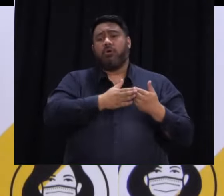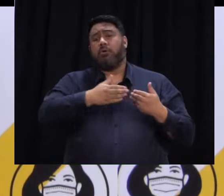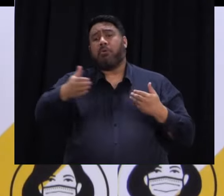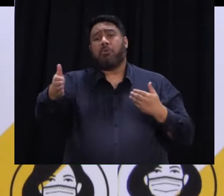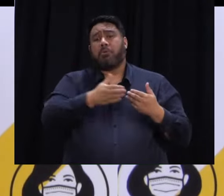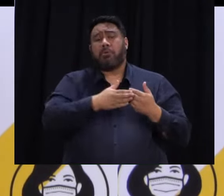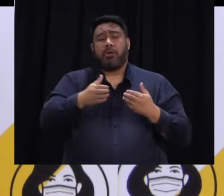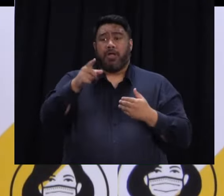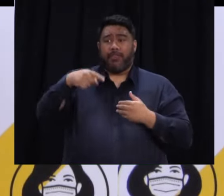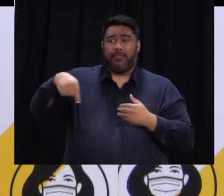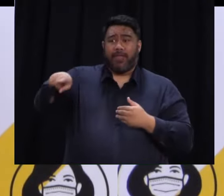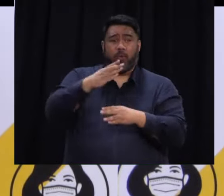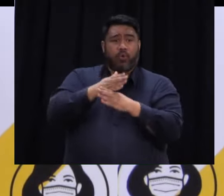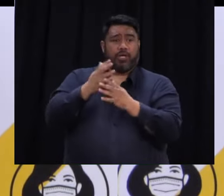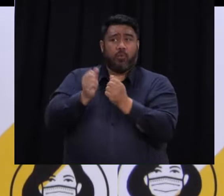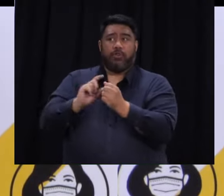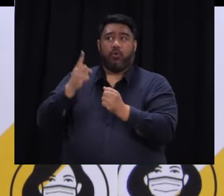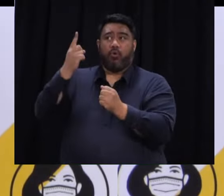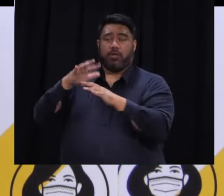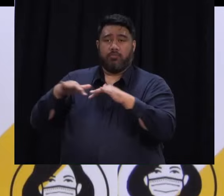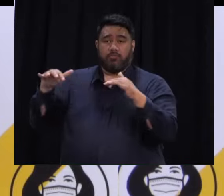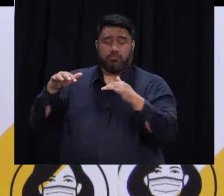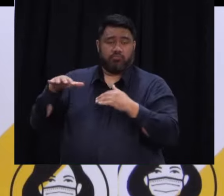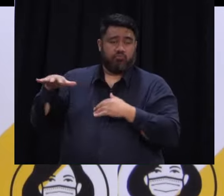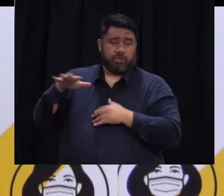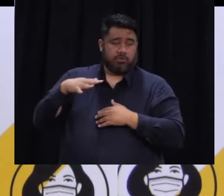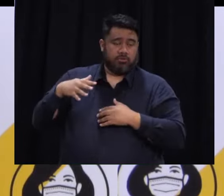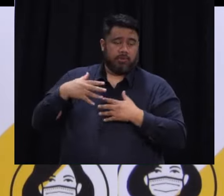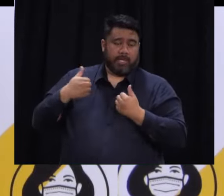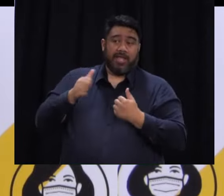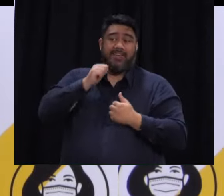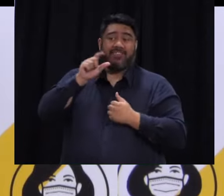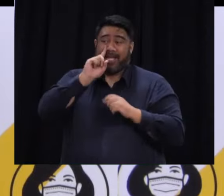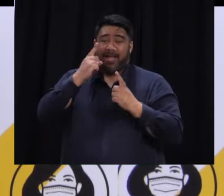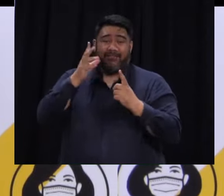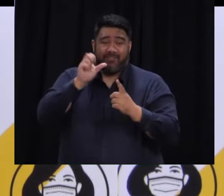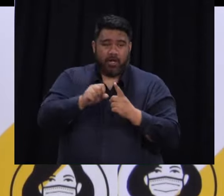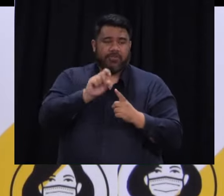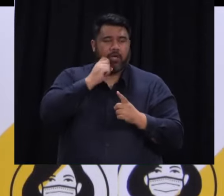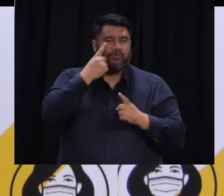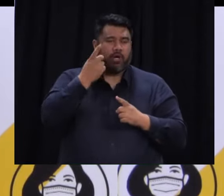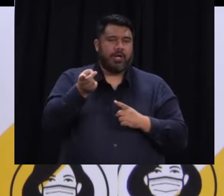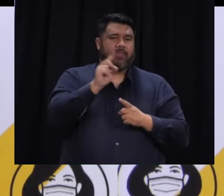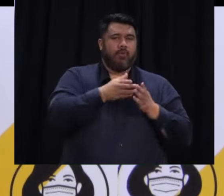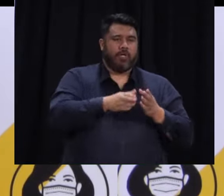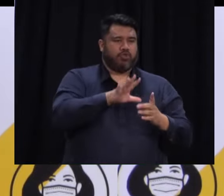abilities they have to help follow this up. I'm quite sure